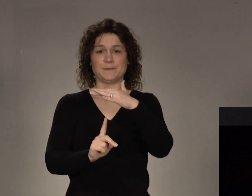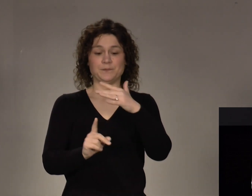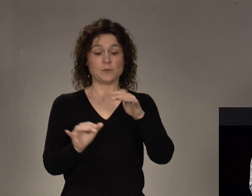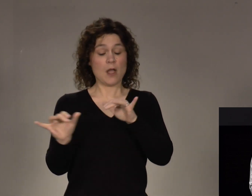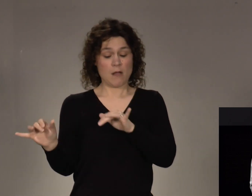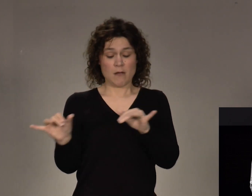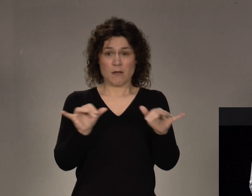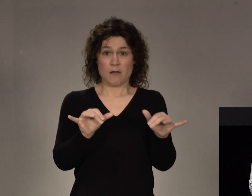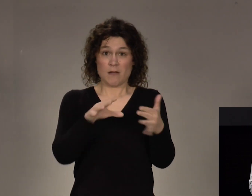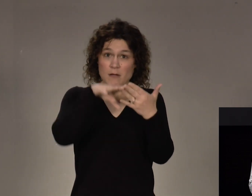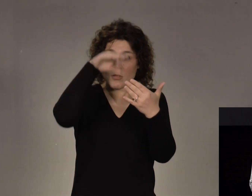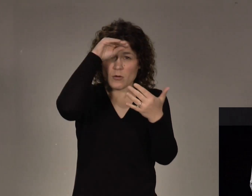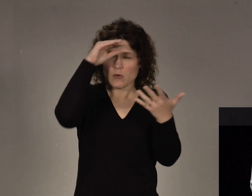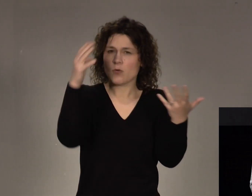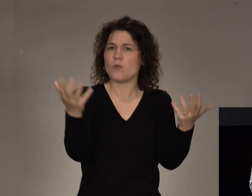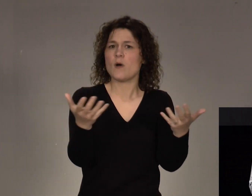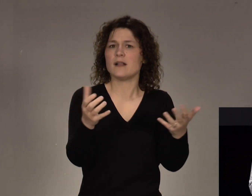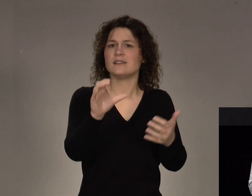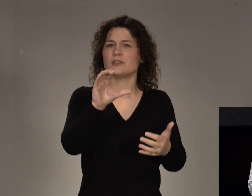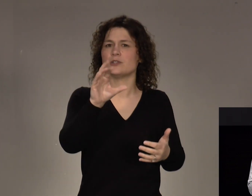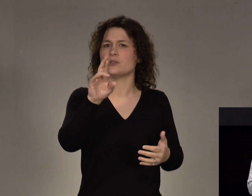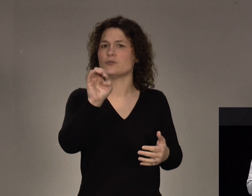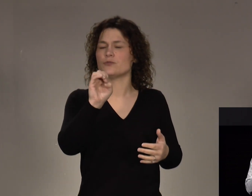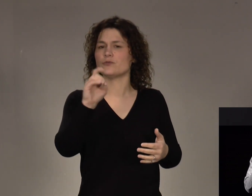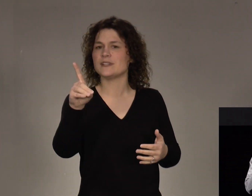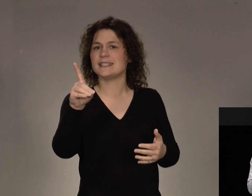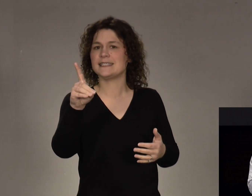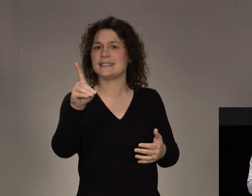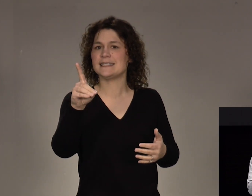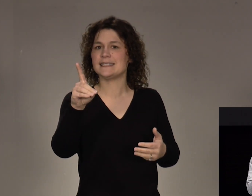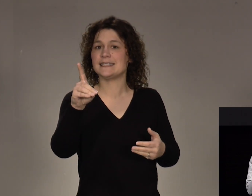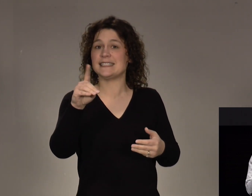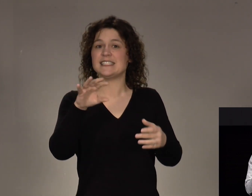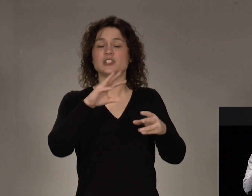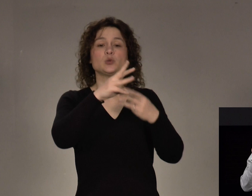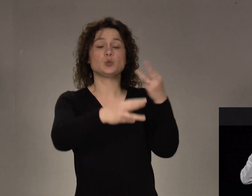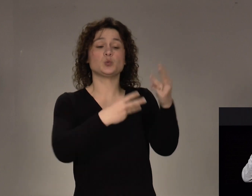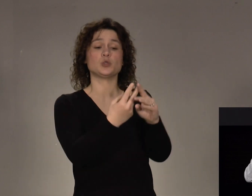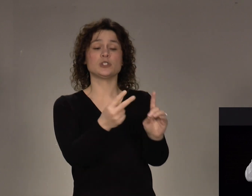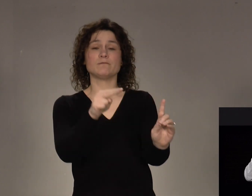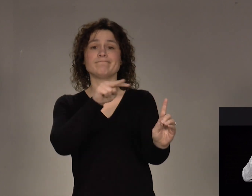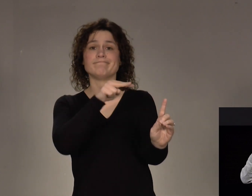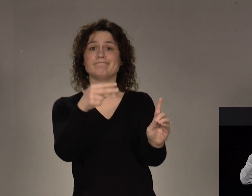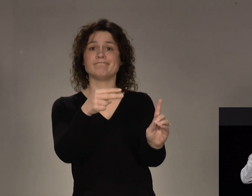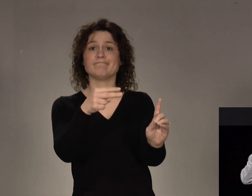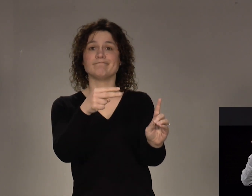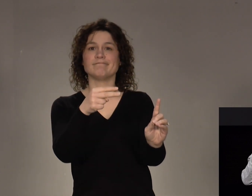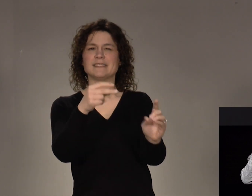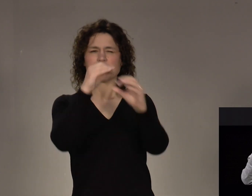also learned that the Creed is a worldview. The Creed is a lens through